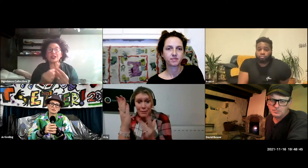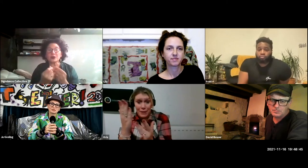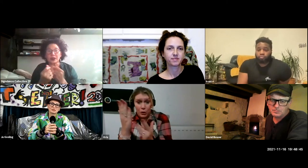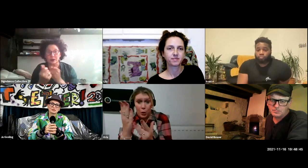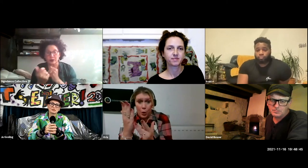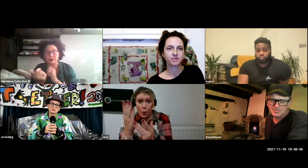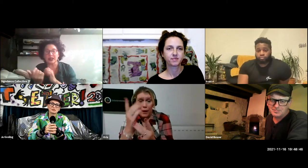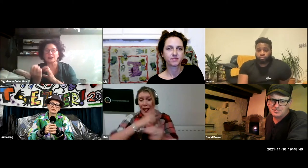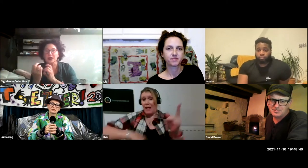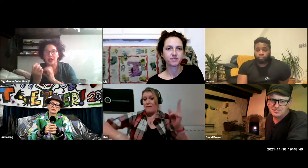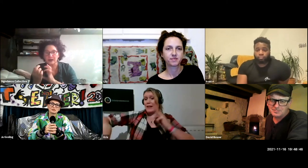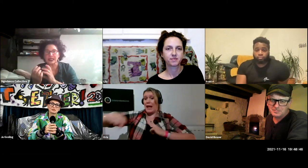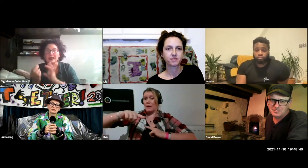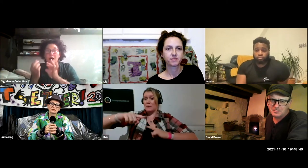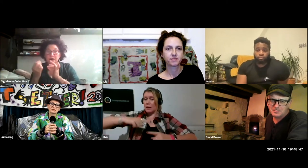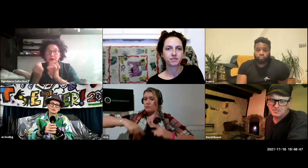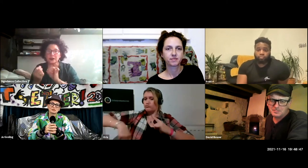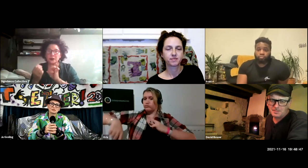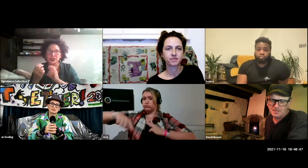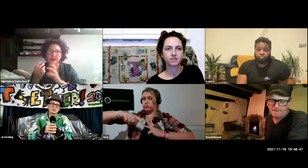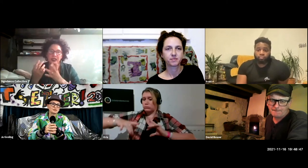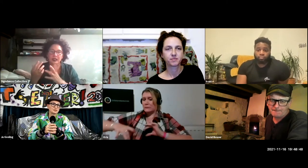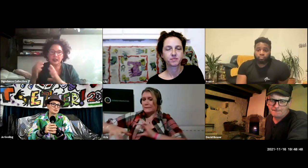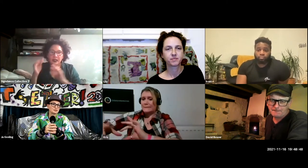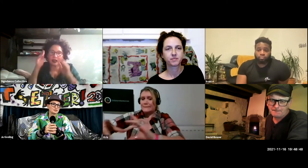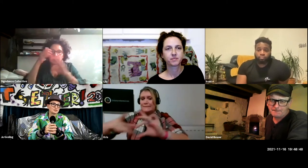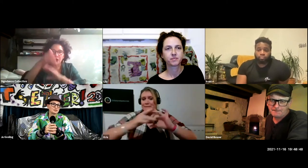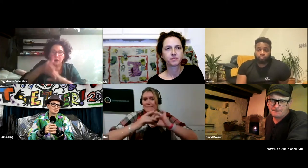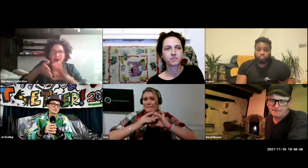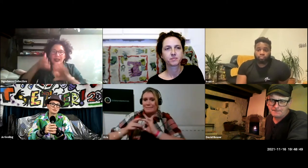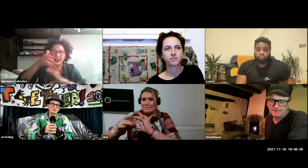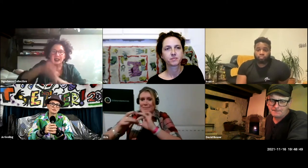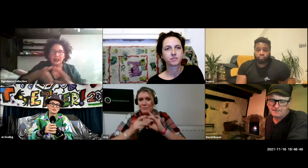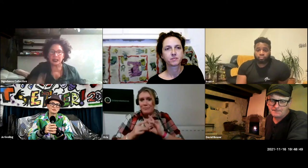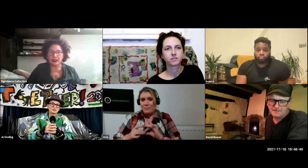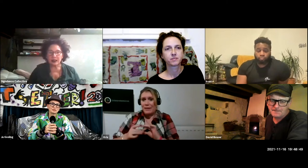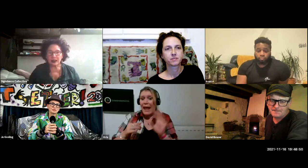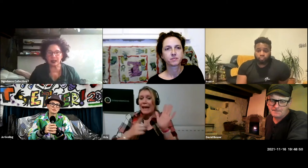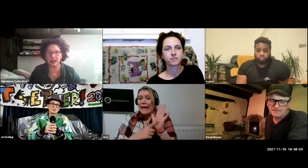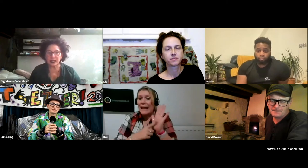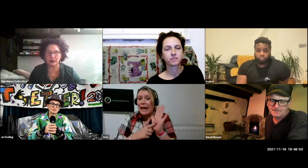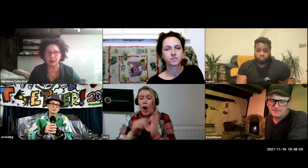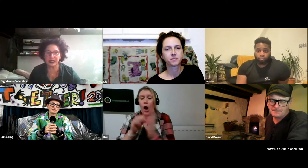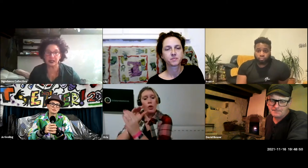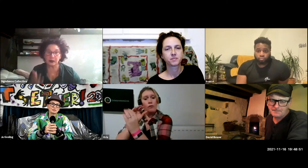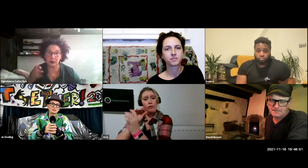funding without which we would not be